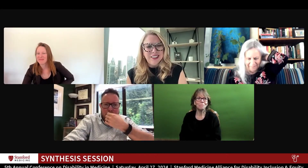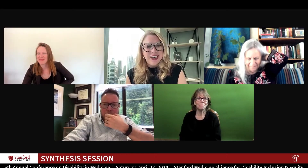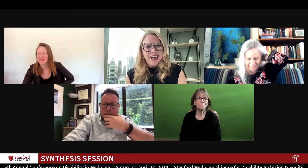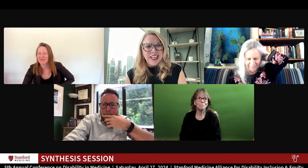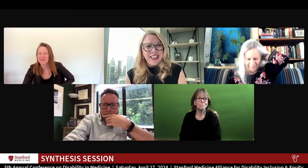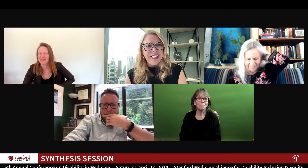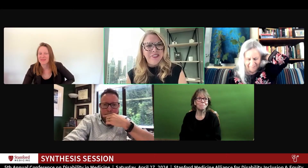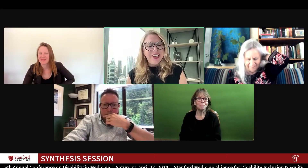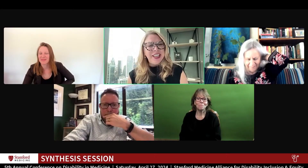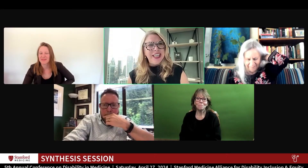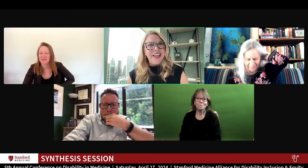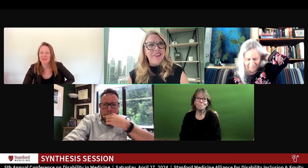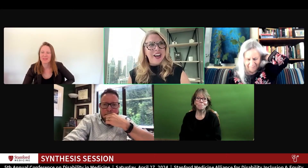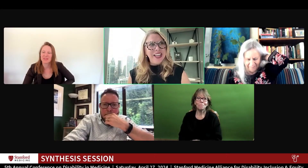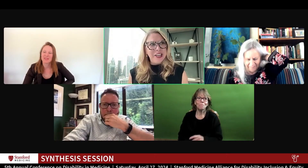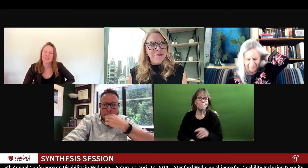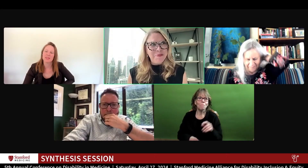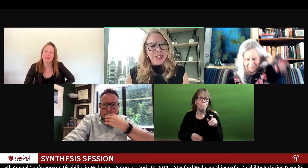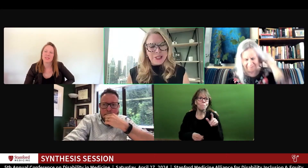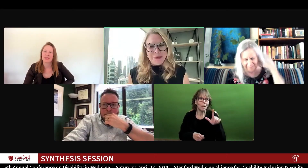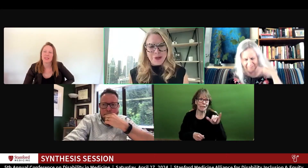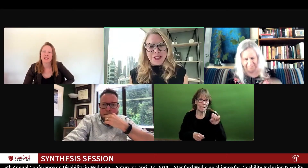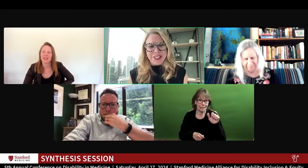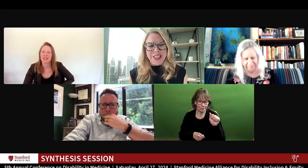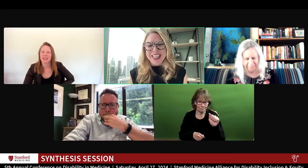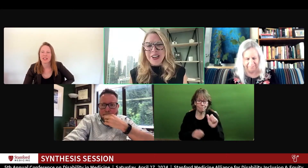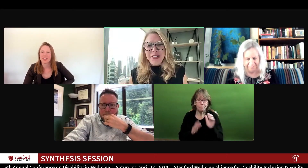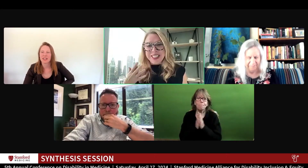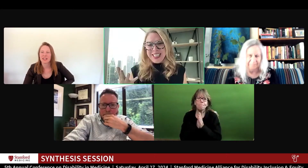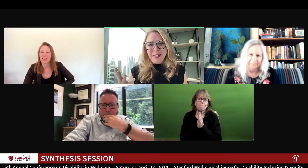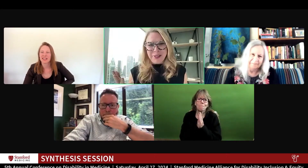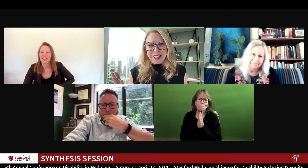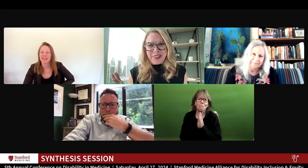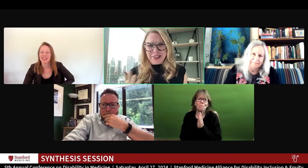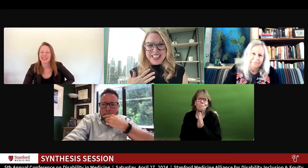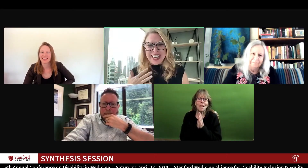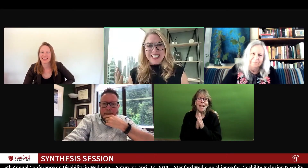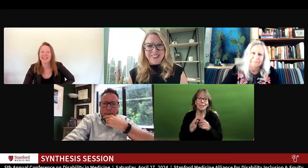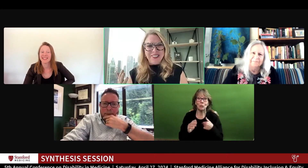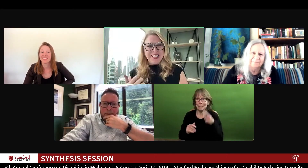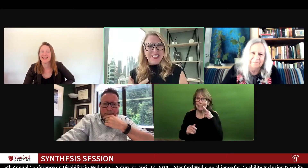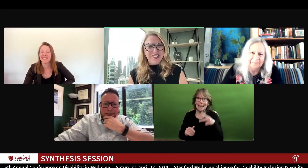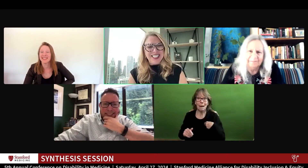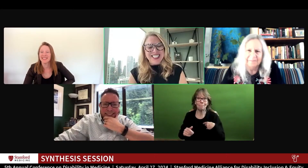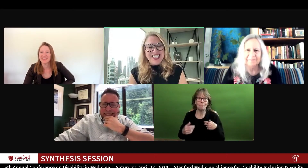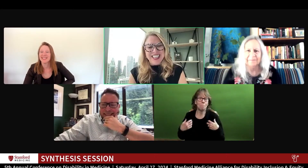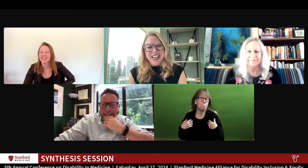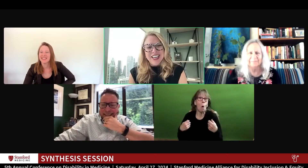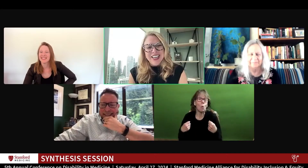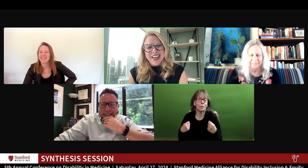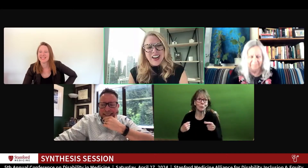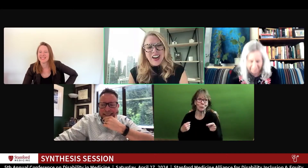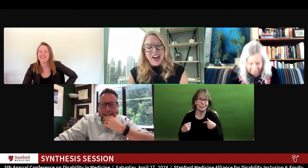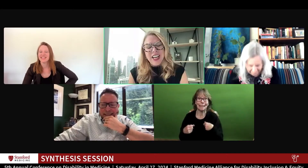Lisa Meeks: If I can be so bold as you can see I'm really enthusiastic for this question.